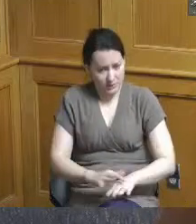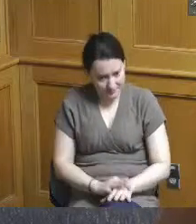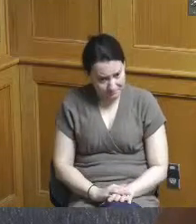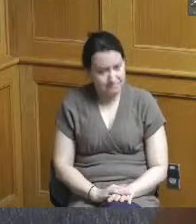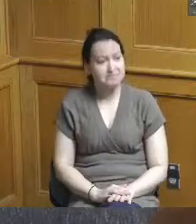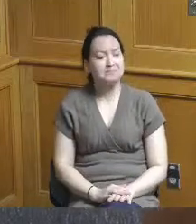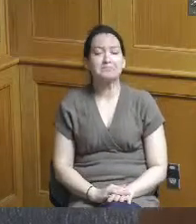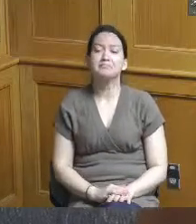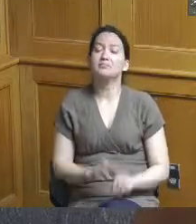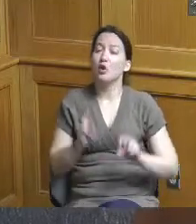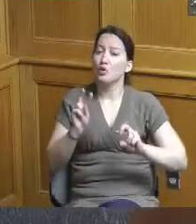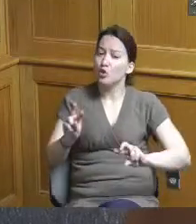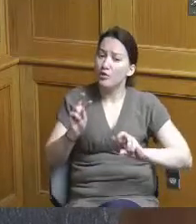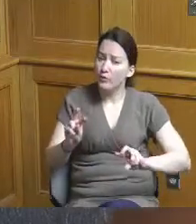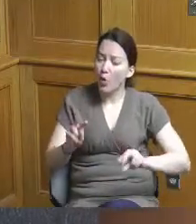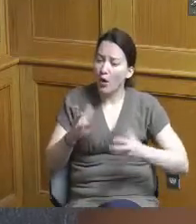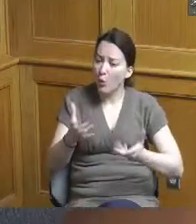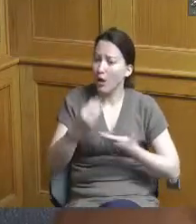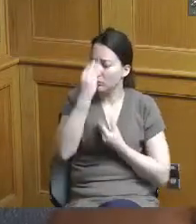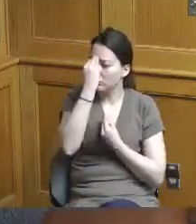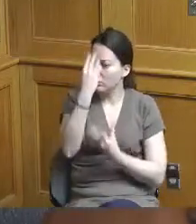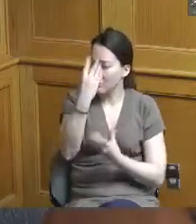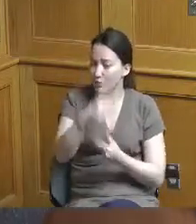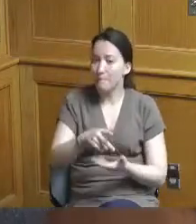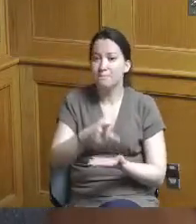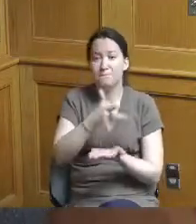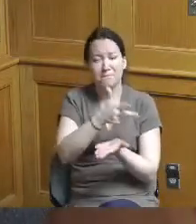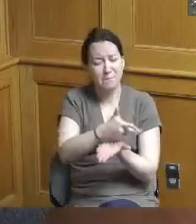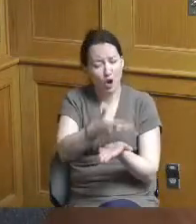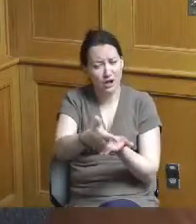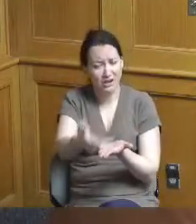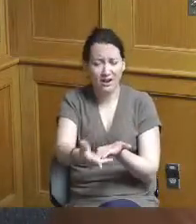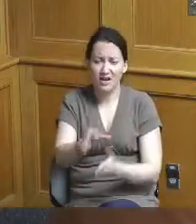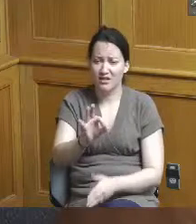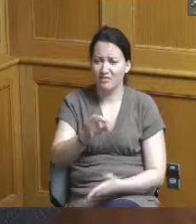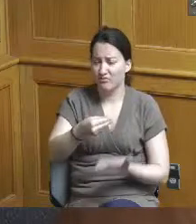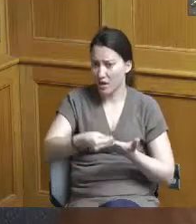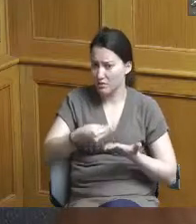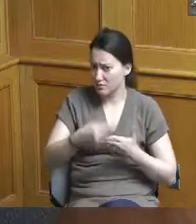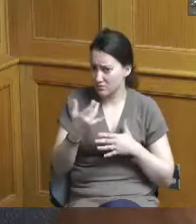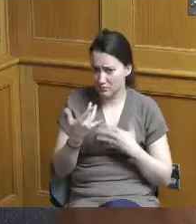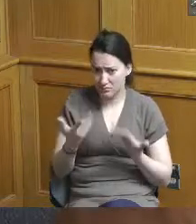and I'm looking forward to getting the information about the parking fund because it's in two